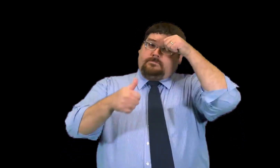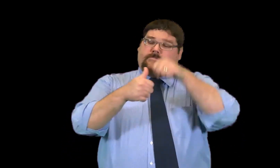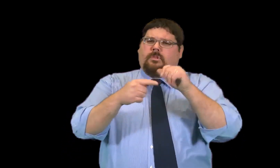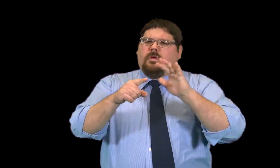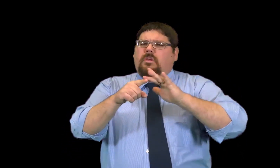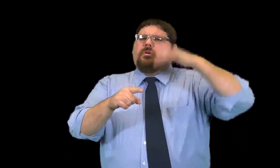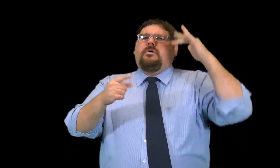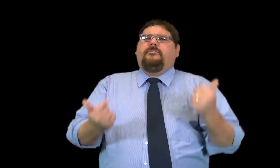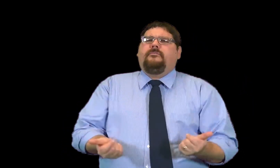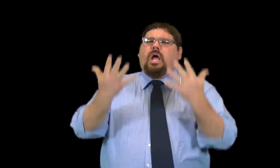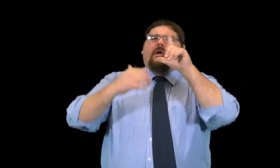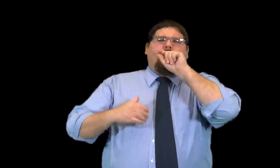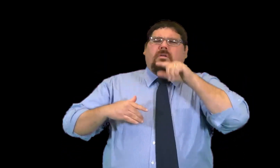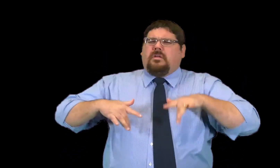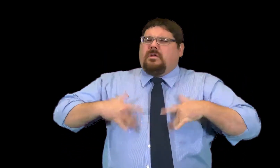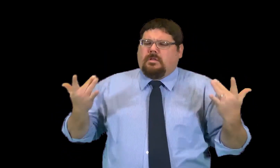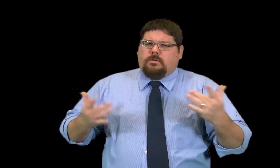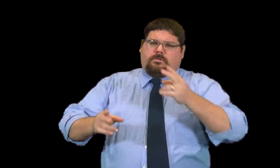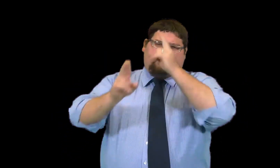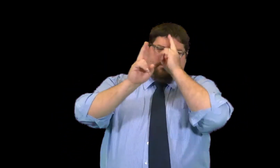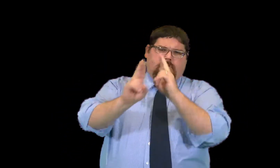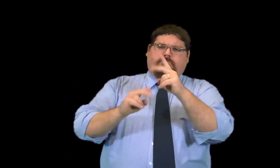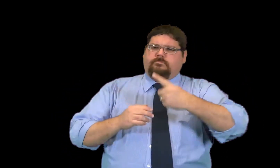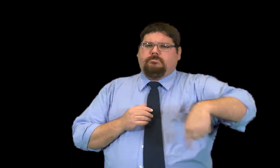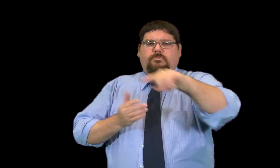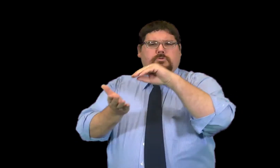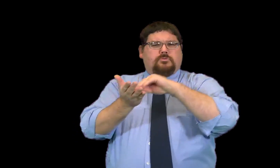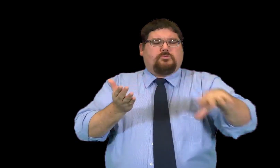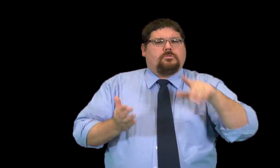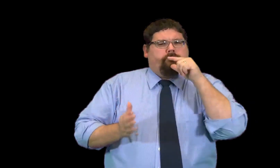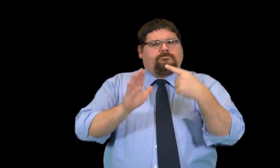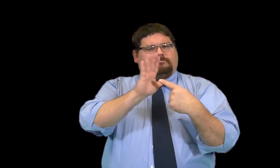I would just like to remind you that the Glowing Firebird of the Month is to honor students